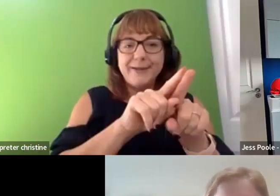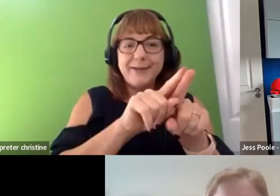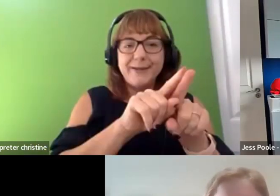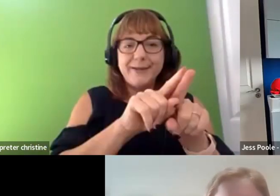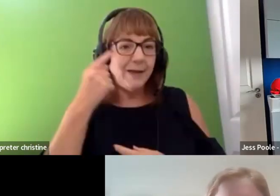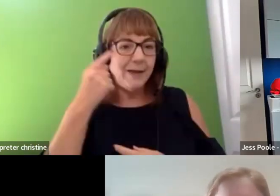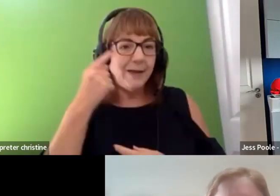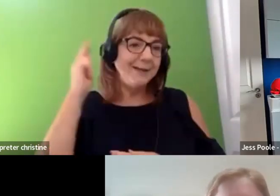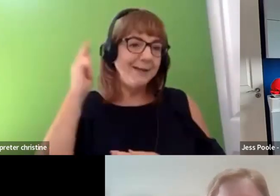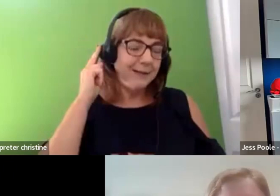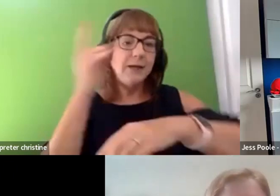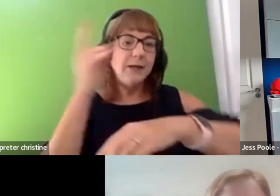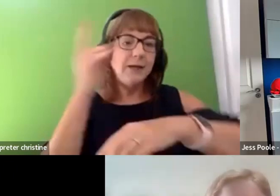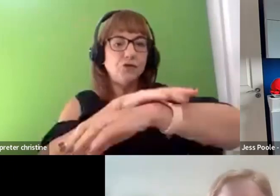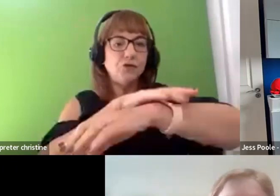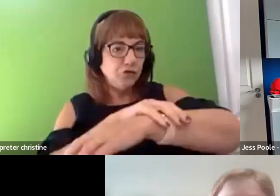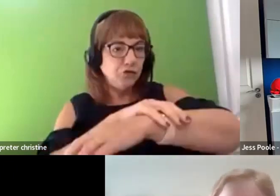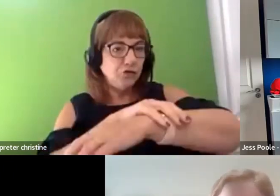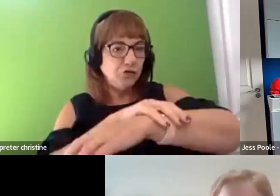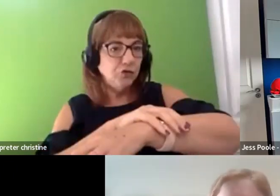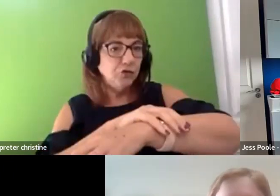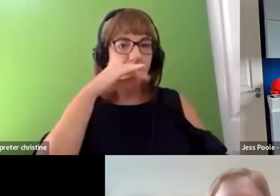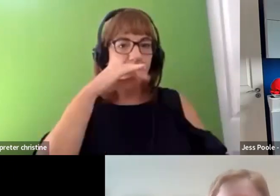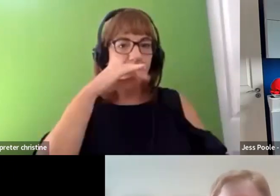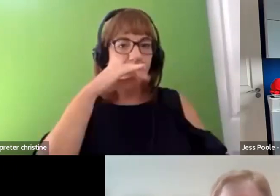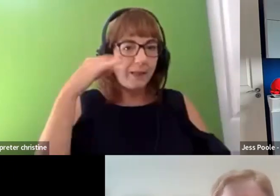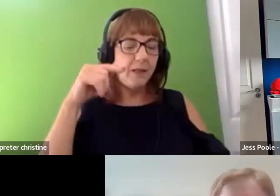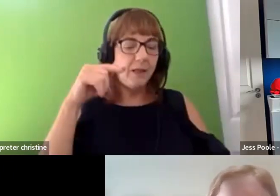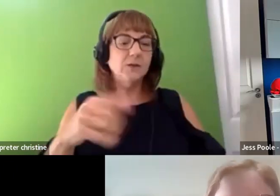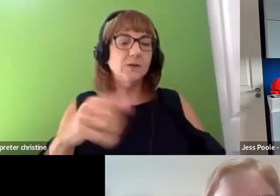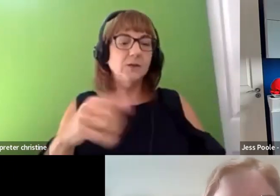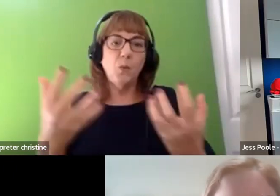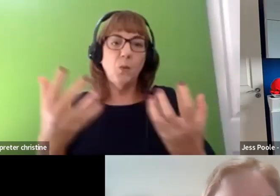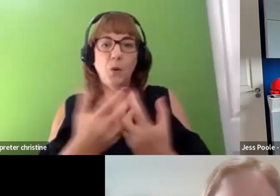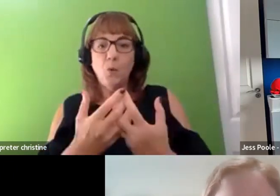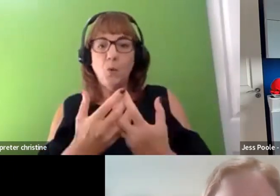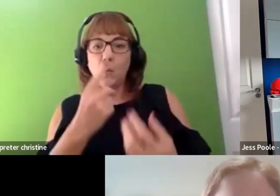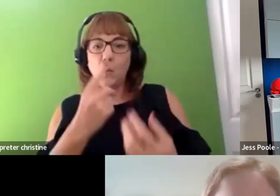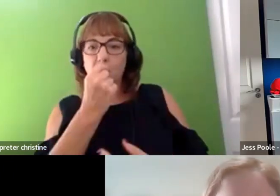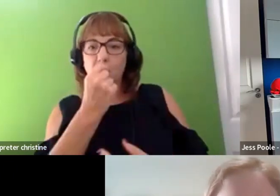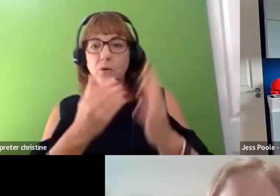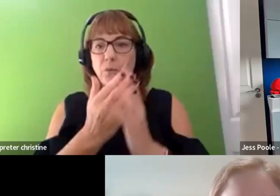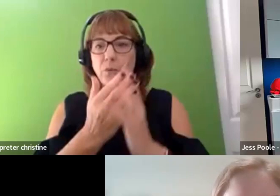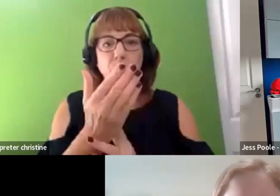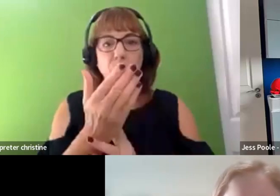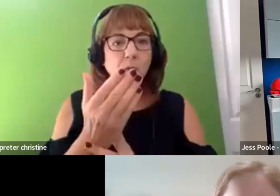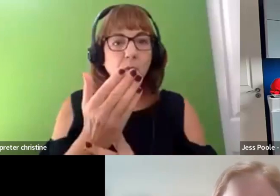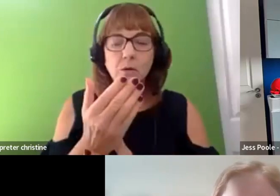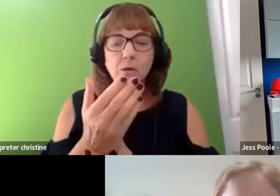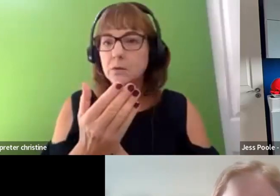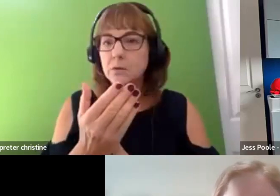those senses, and how that can help meet different needs Is everyone okay?